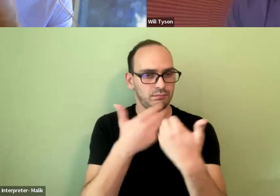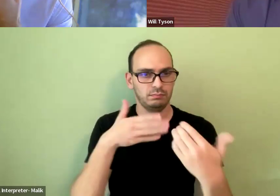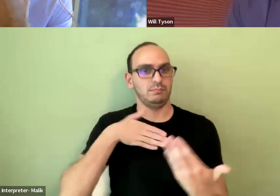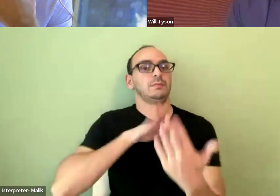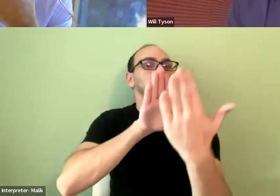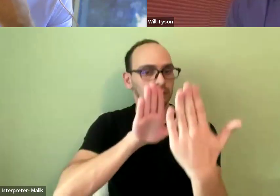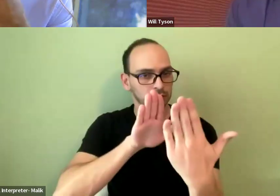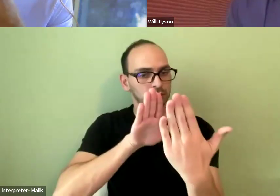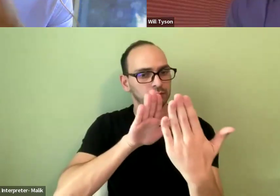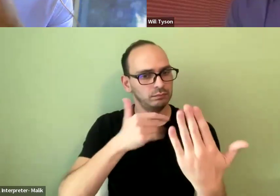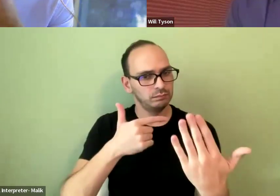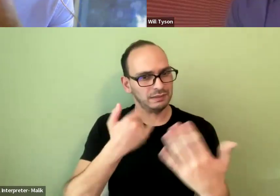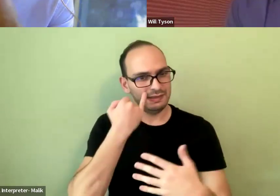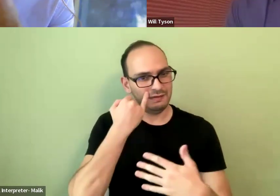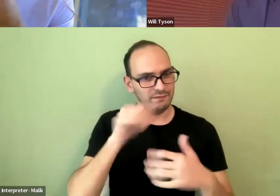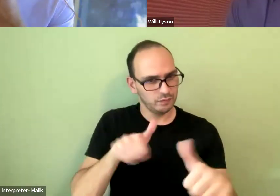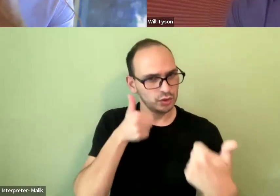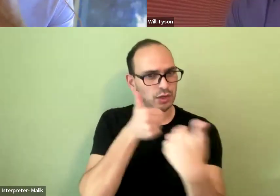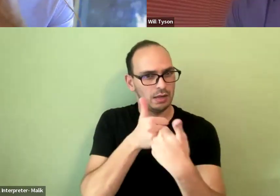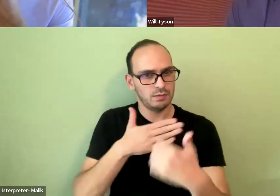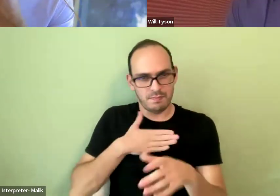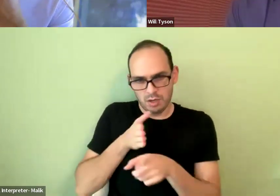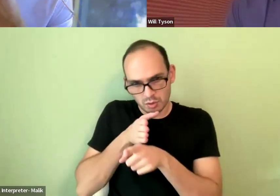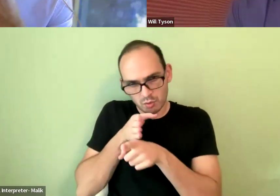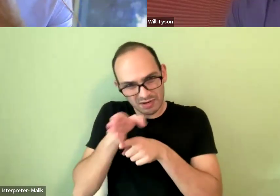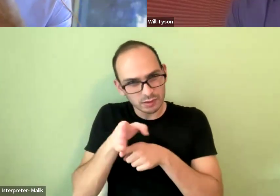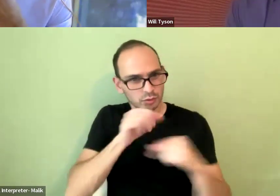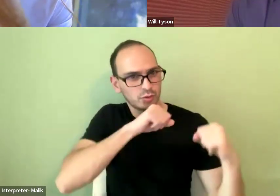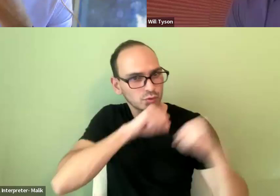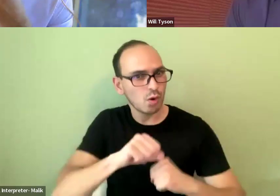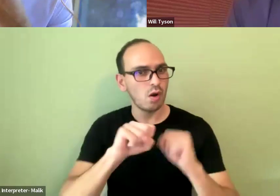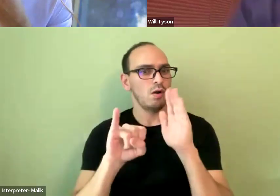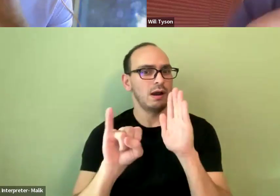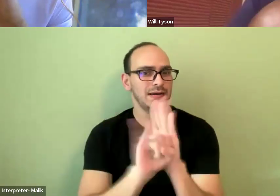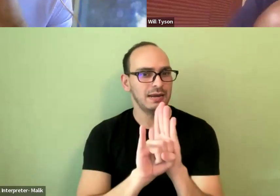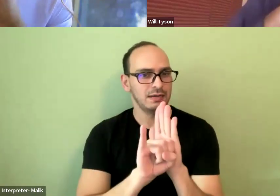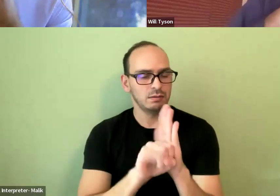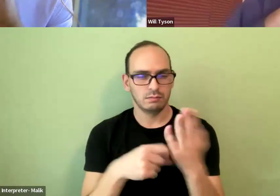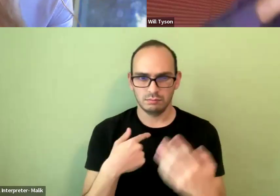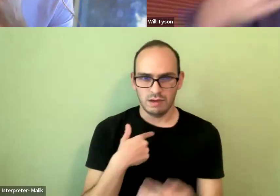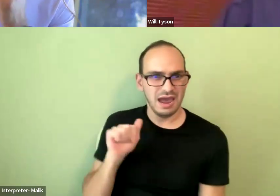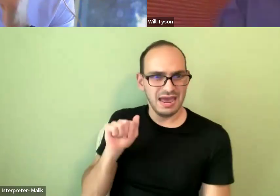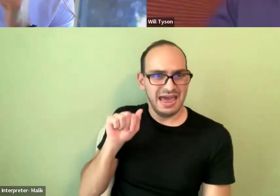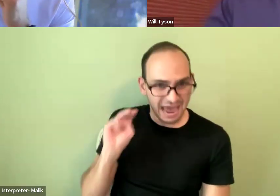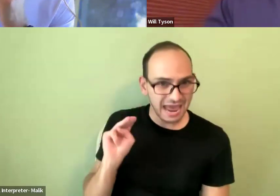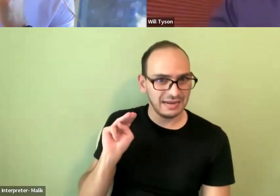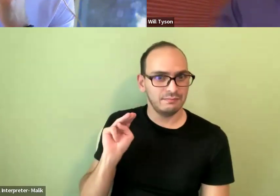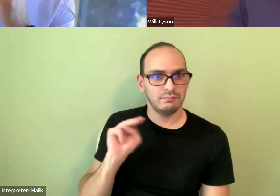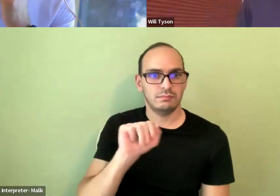When I have face challenges in my careers it was a strong identity saying well I am a sociologist.